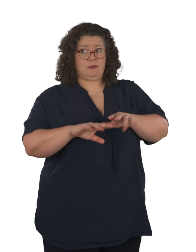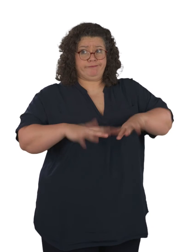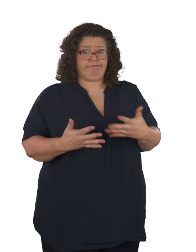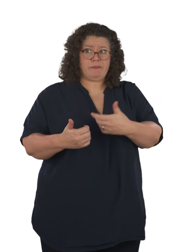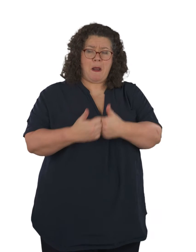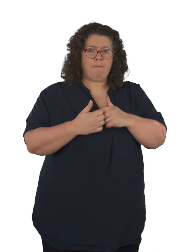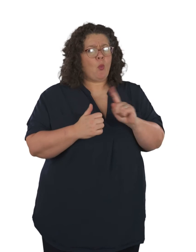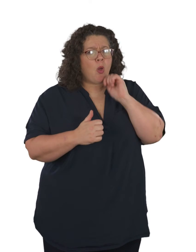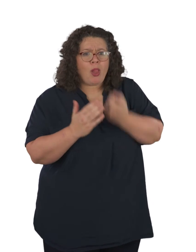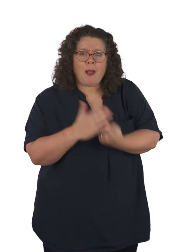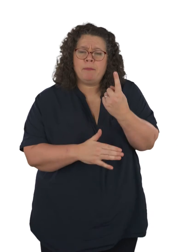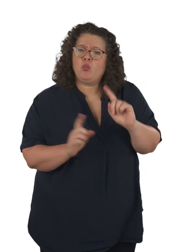what may happen if you don't get help.